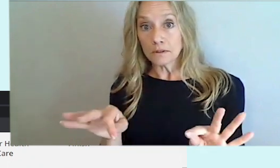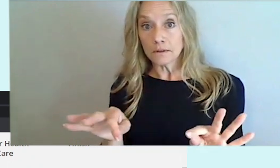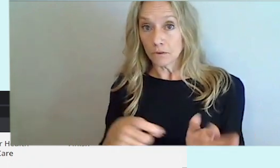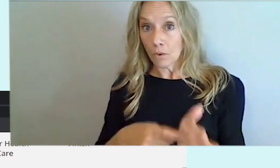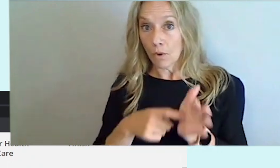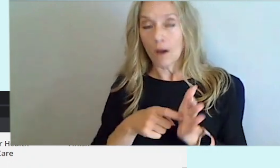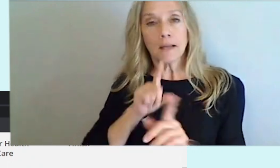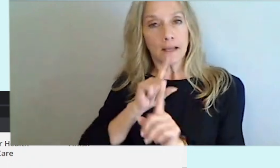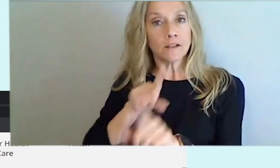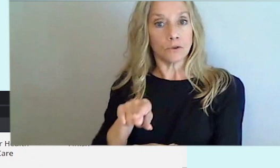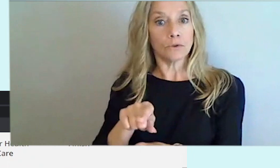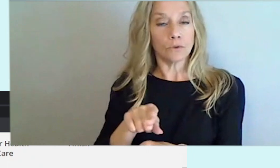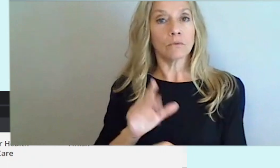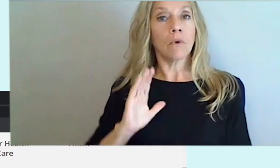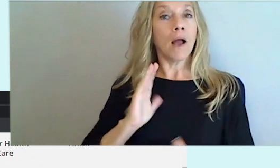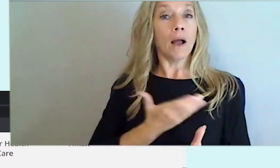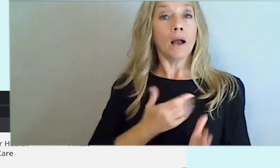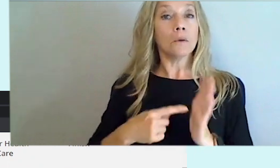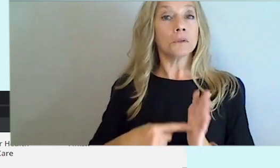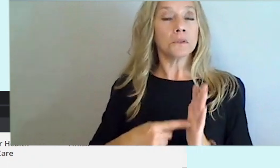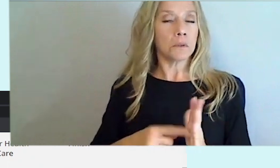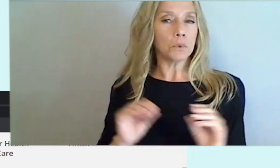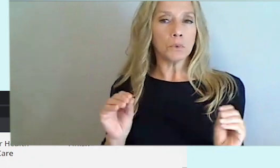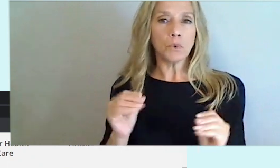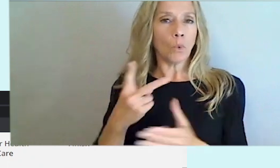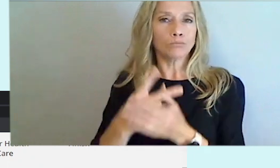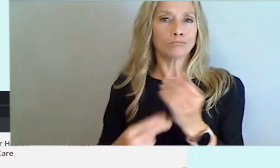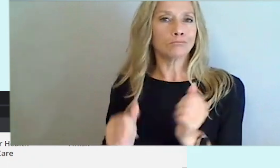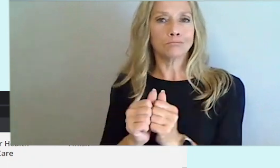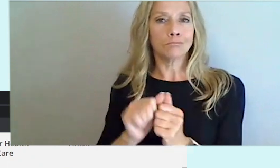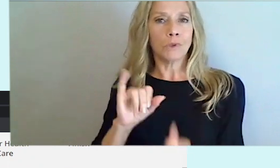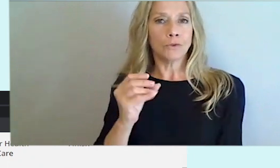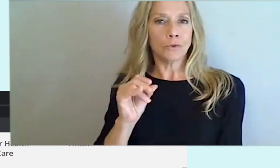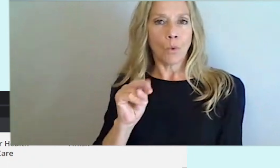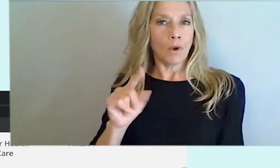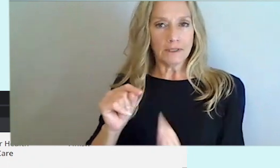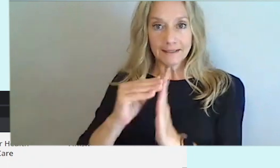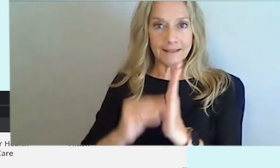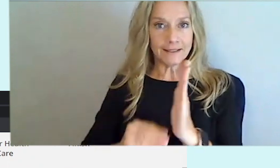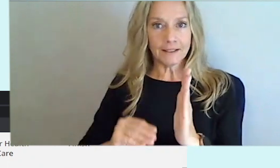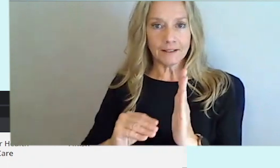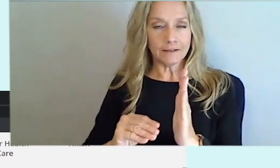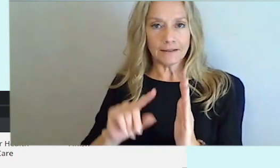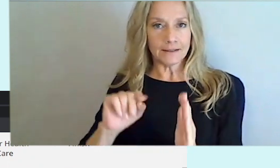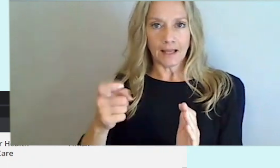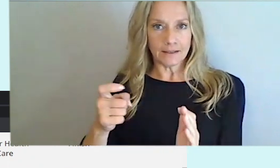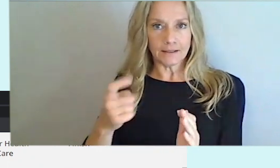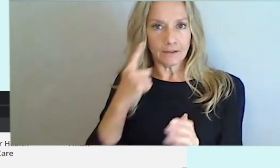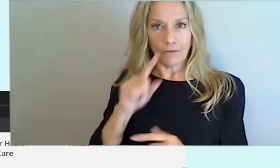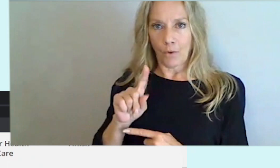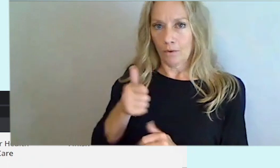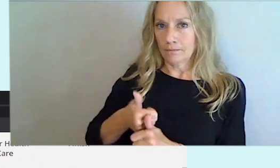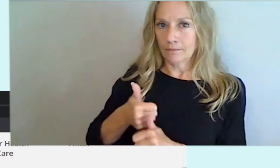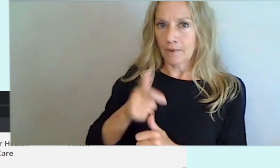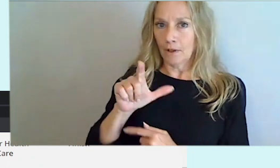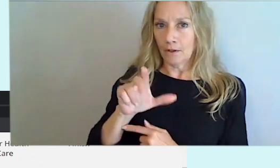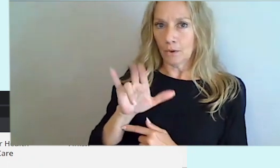aren't any joint filers outside of the household on file for Lucy, so the member must answer if Lucy files jointly